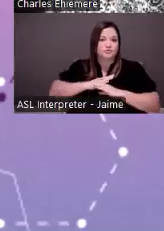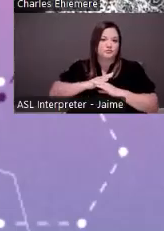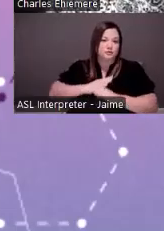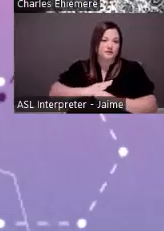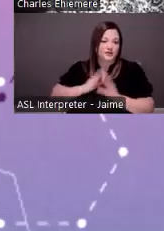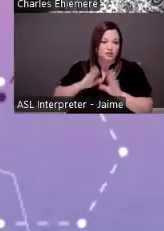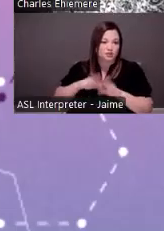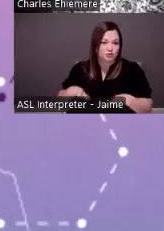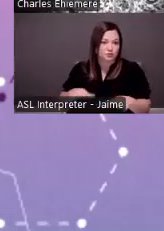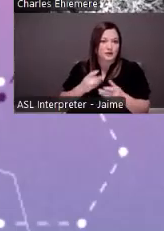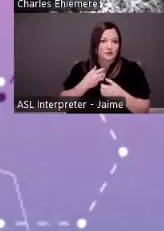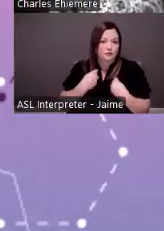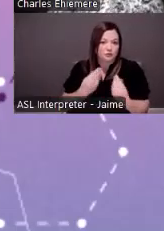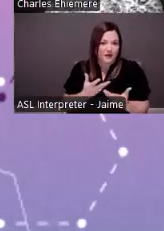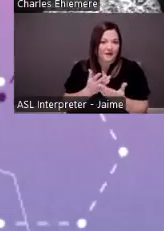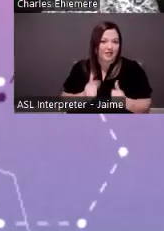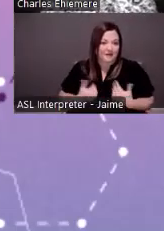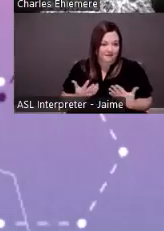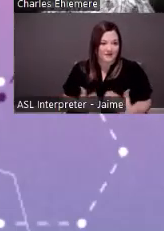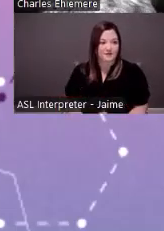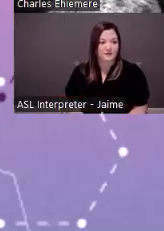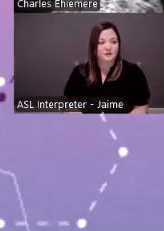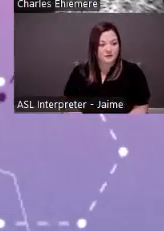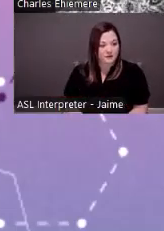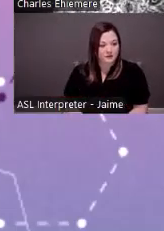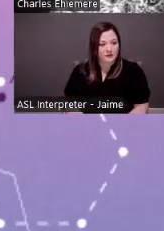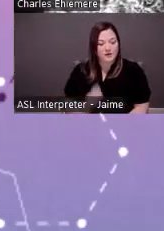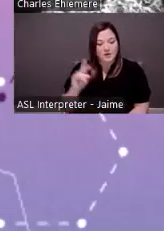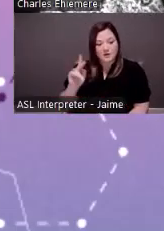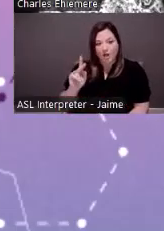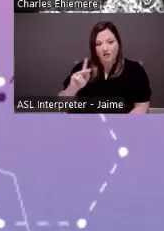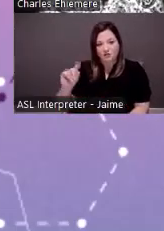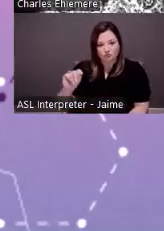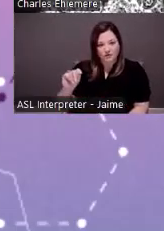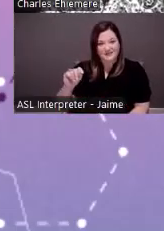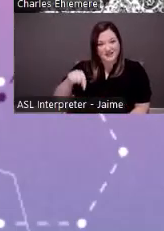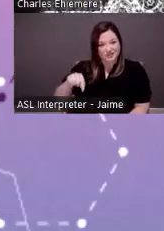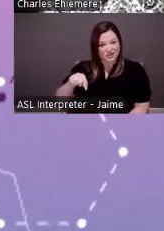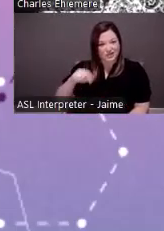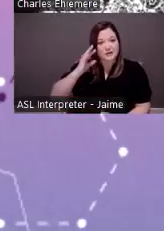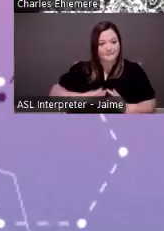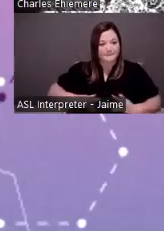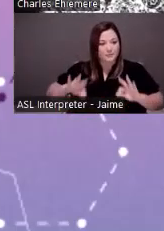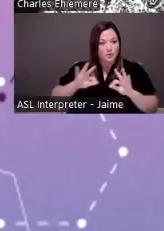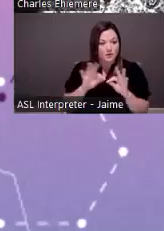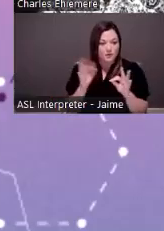Then why knowledge translation matters? So here, of course, we know that a lot of research